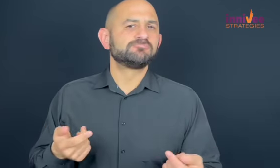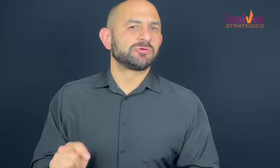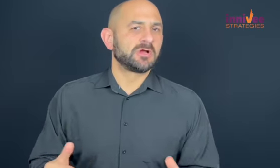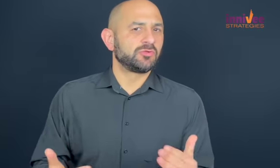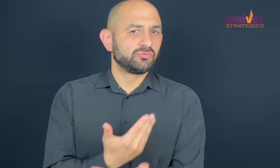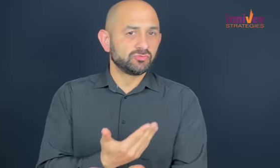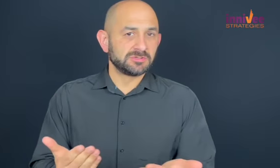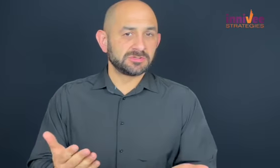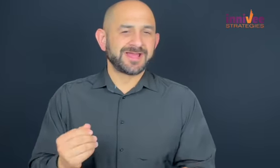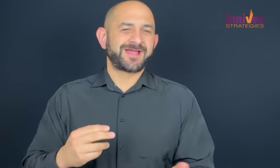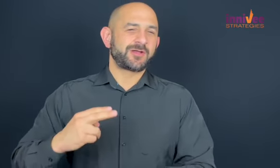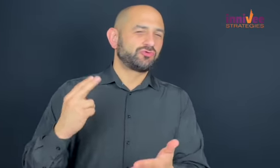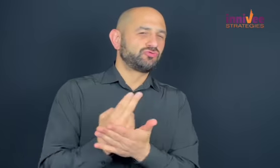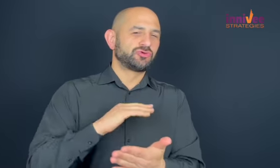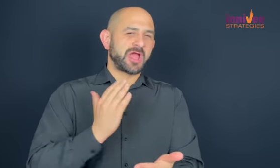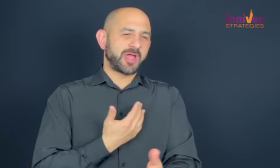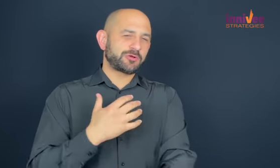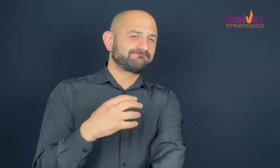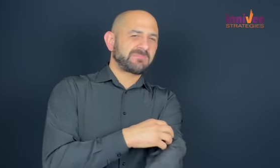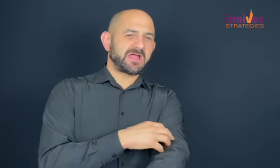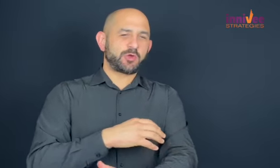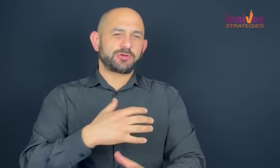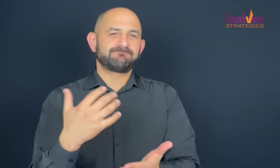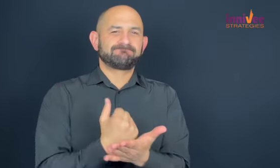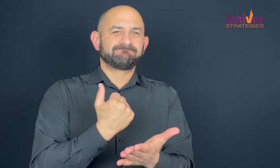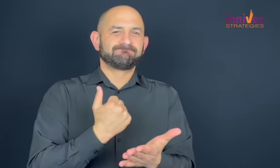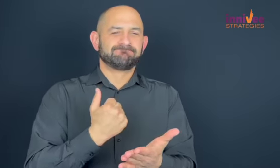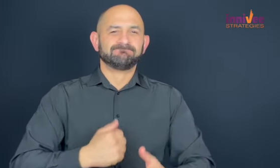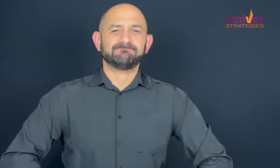Use our superpowers.